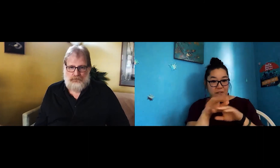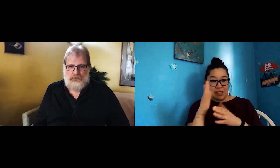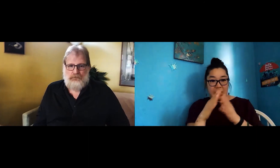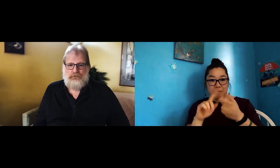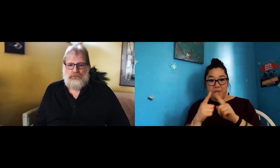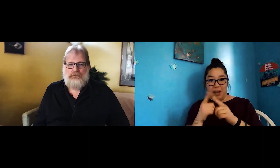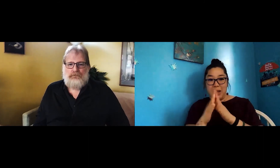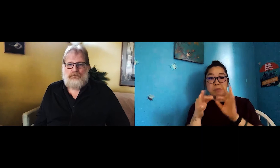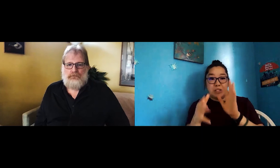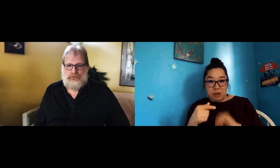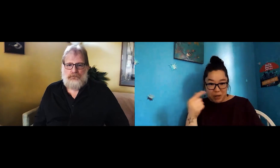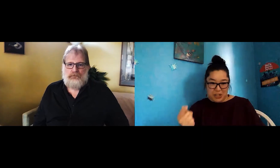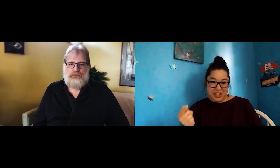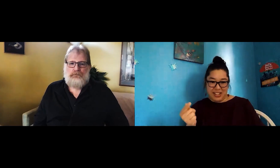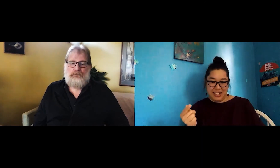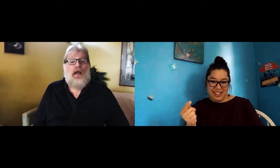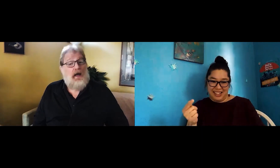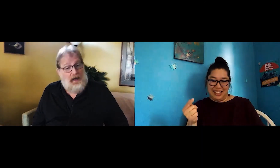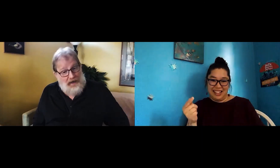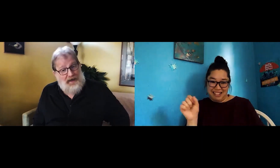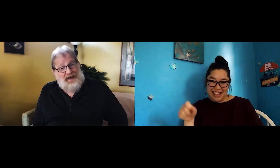You know, that episode influenced a friend of mine to become an interpreter?